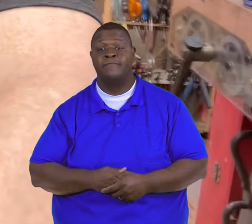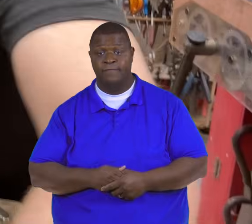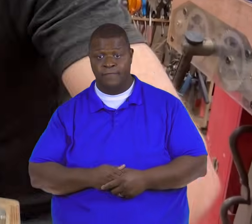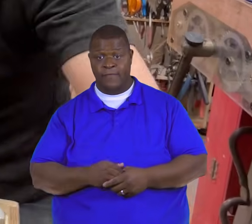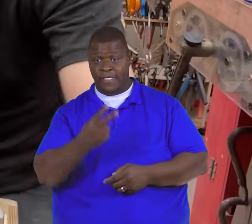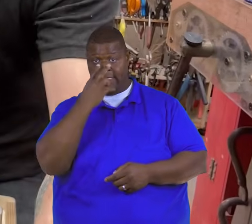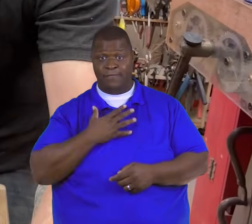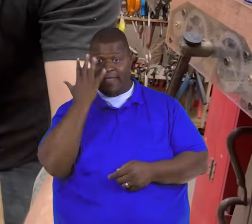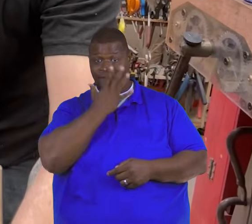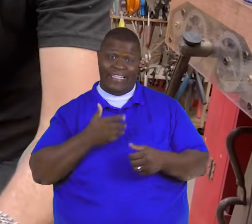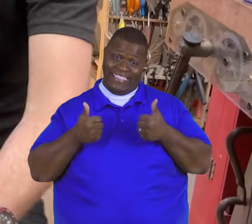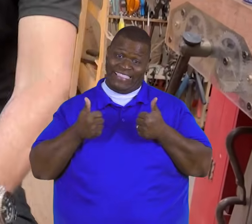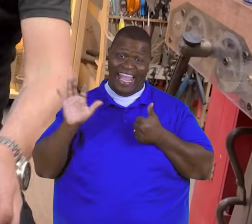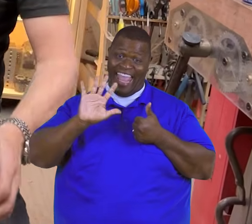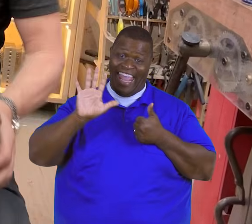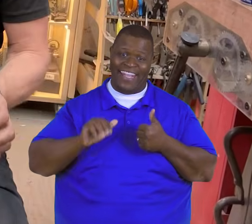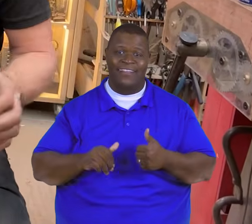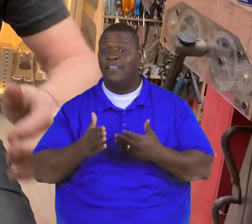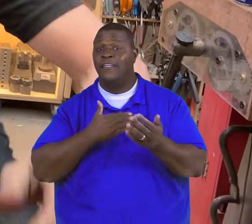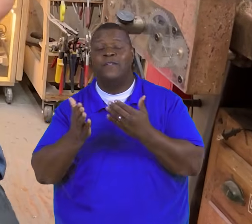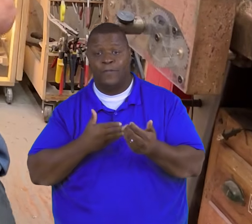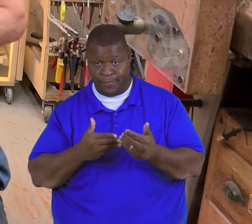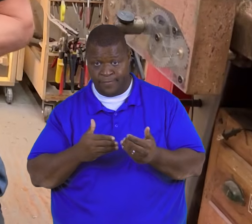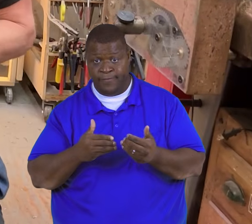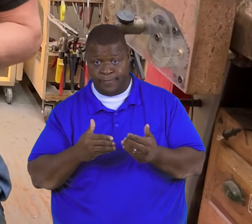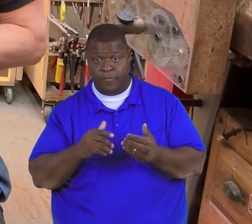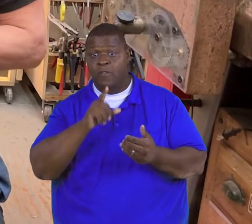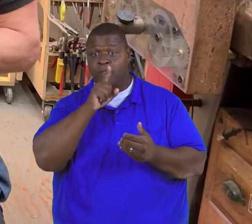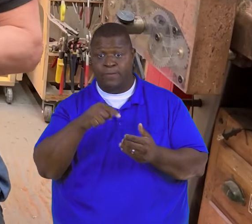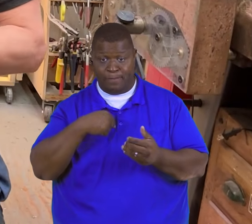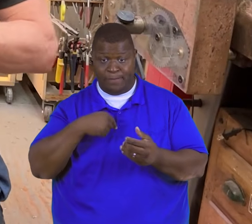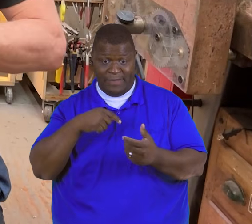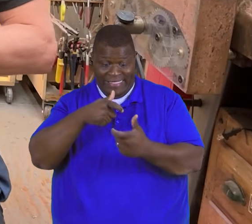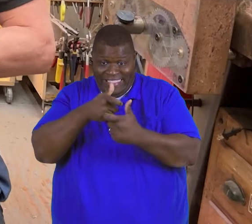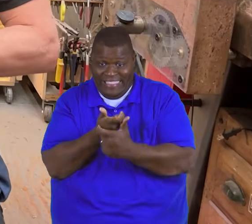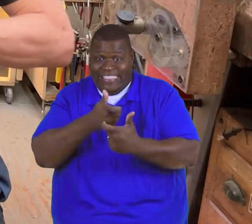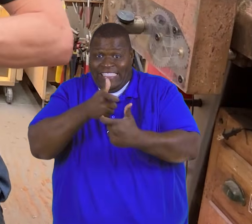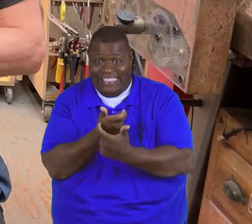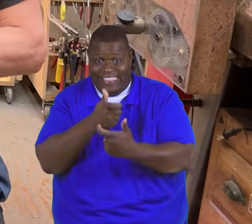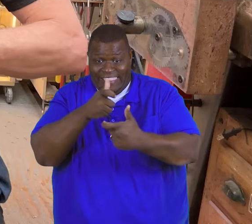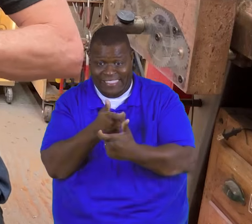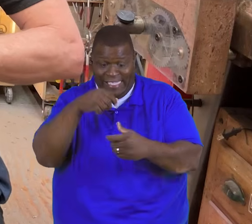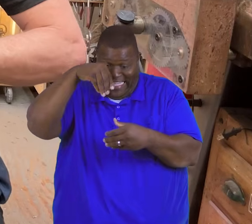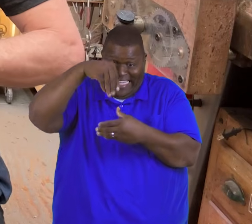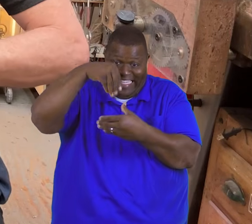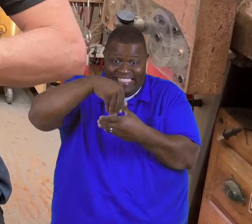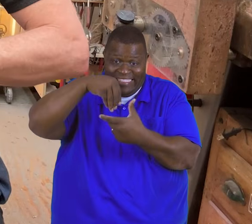Let's get my face in there, my pretty face. Hi! I'm just rubbing parts against each other in order that